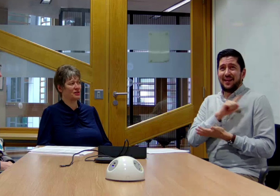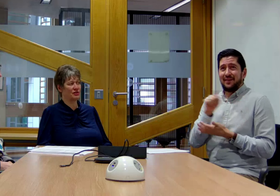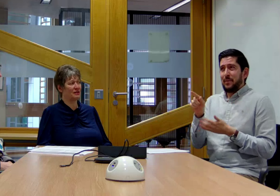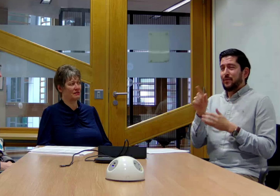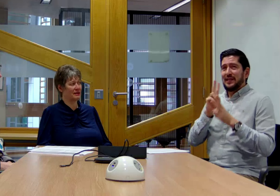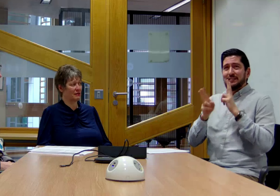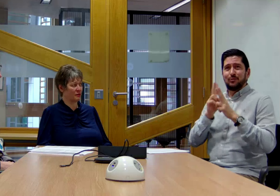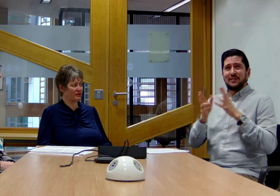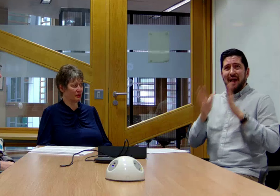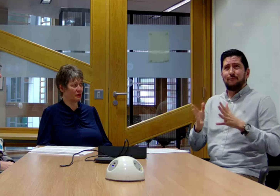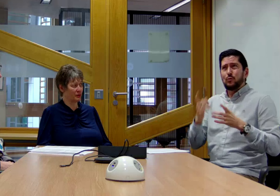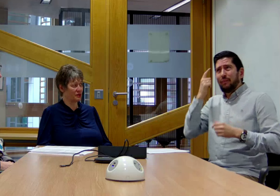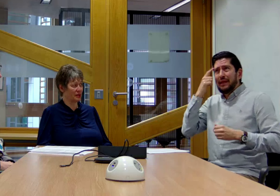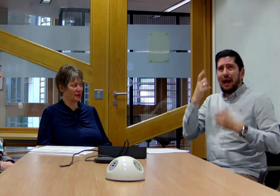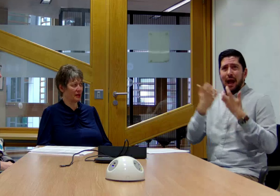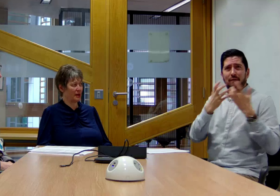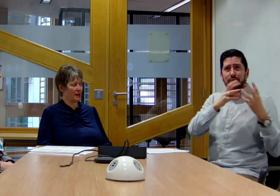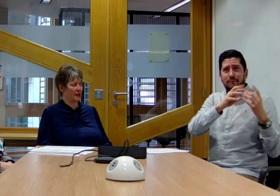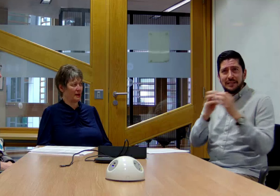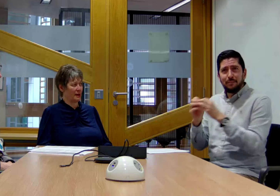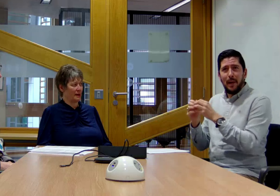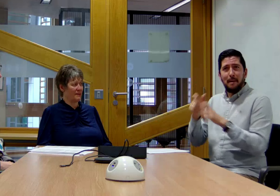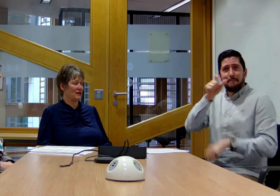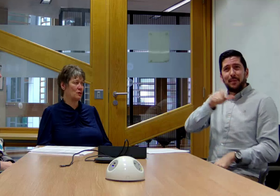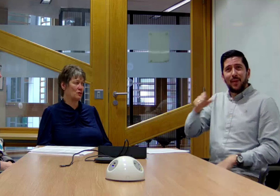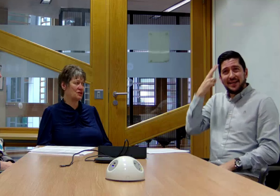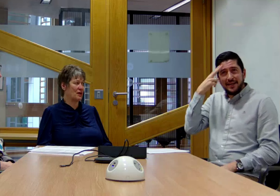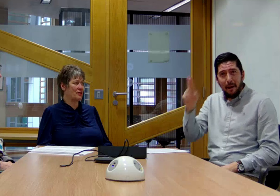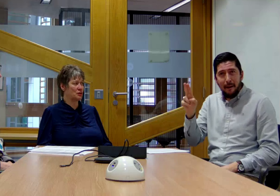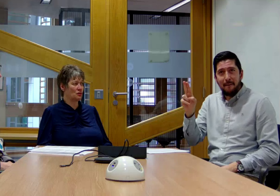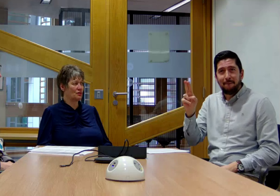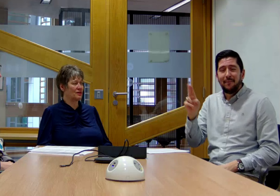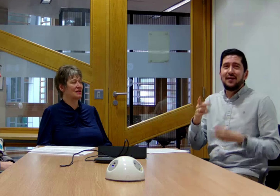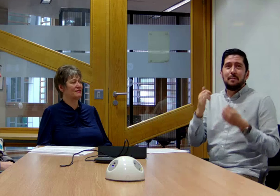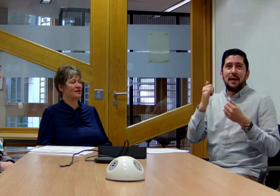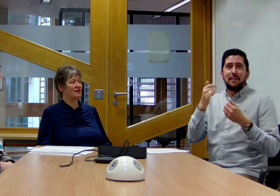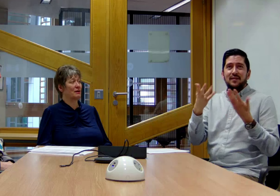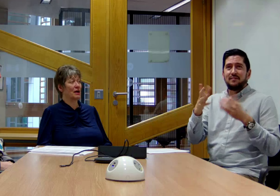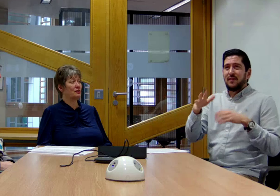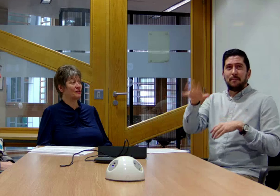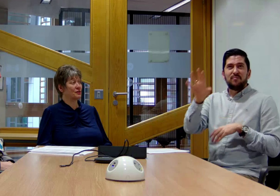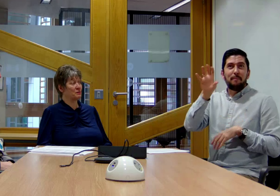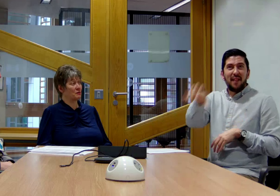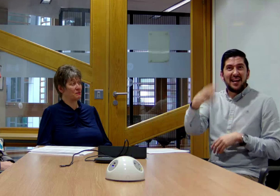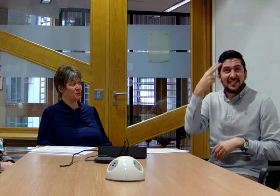beforehand and hopefully, if the information comes up through the questioning, then they'll be familiar with it.